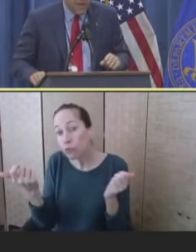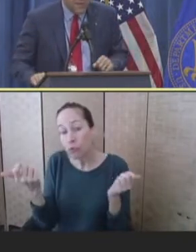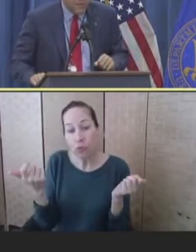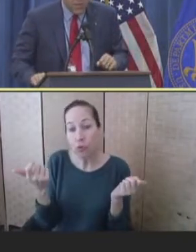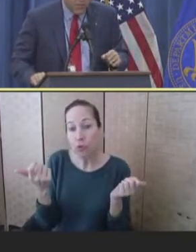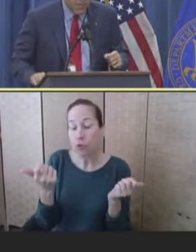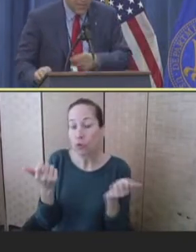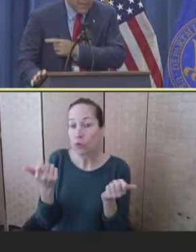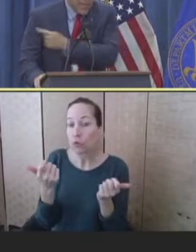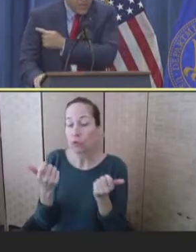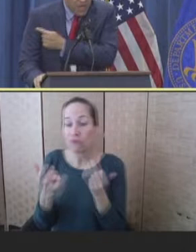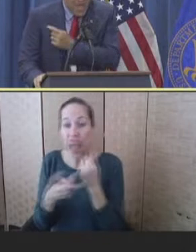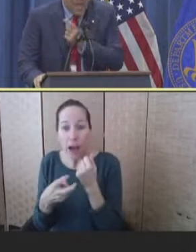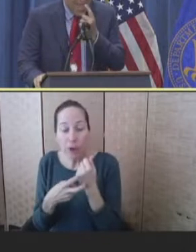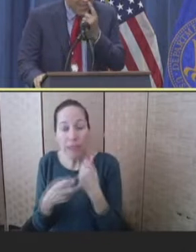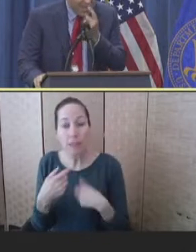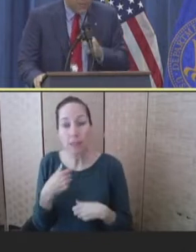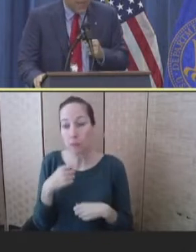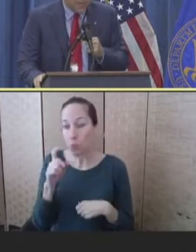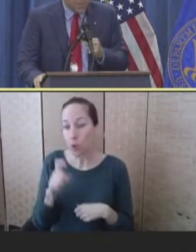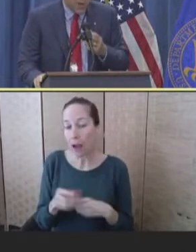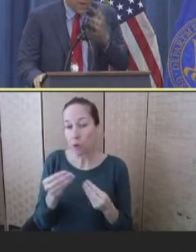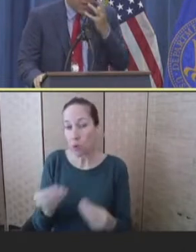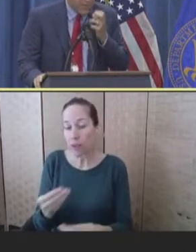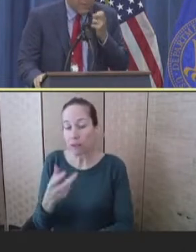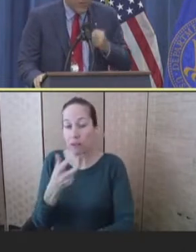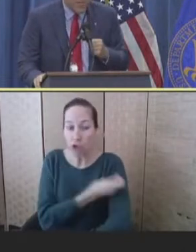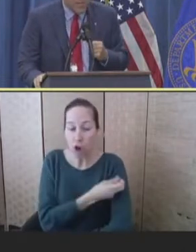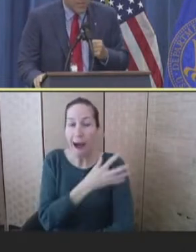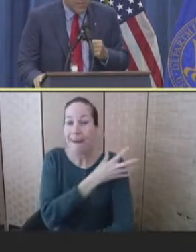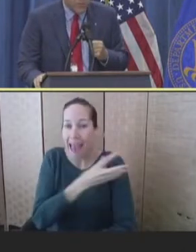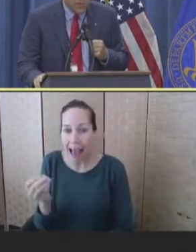Do we need to give it a shot and an intranasal spray or can we focus on just intranasal?